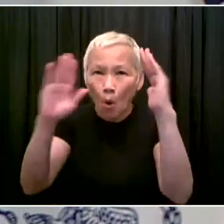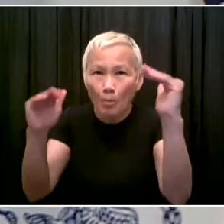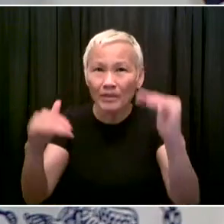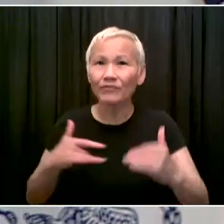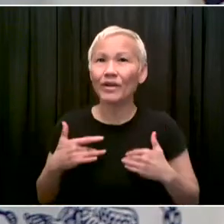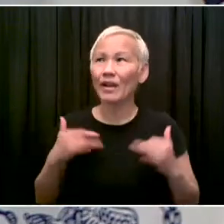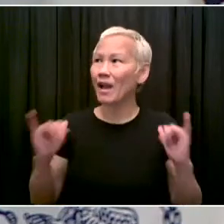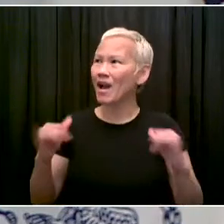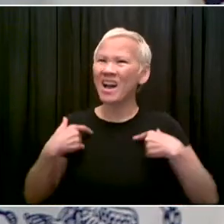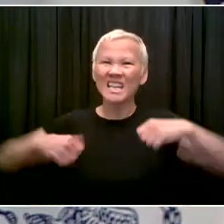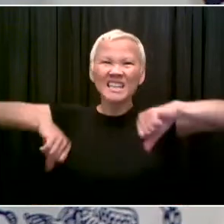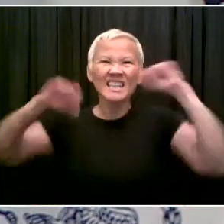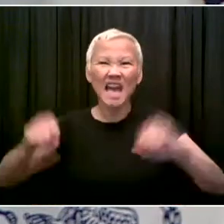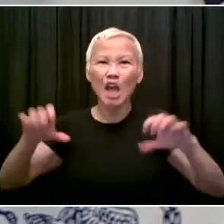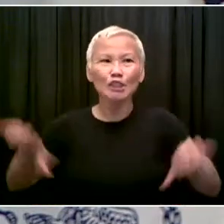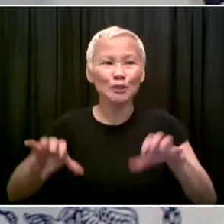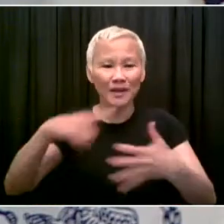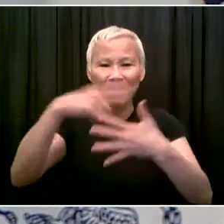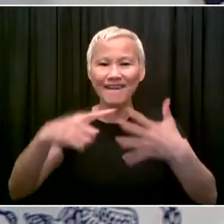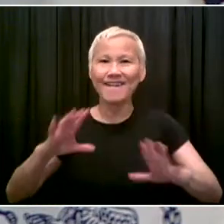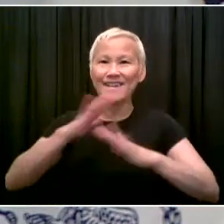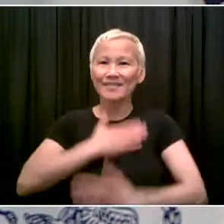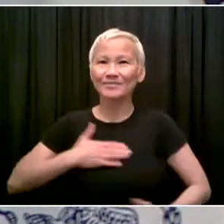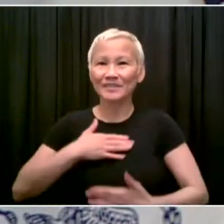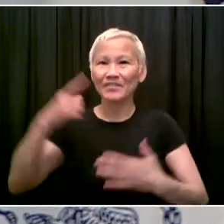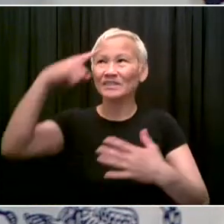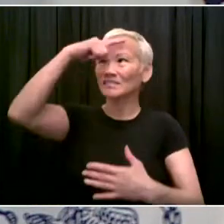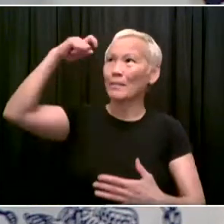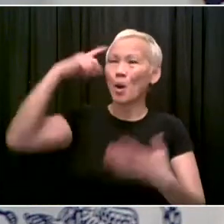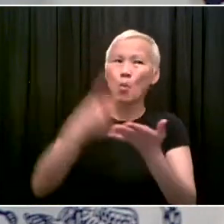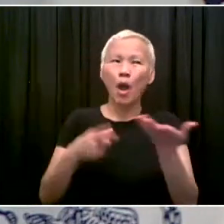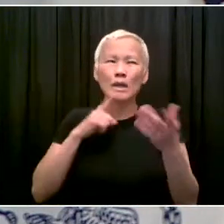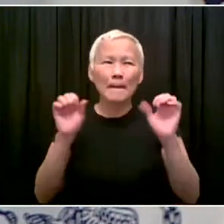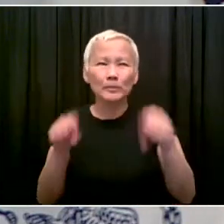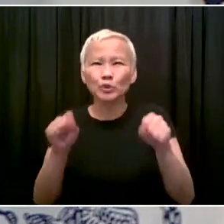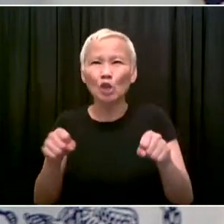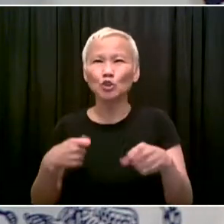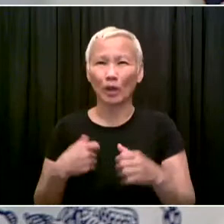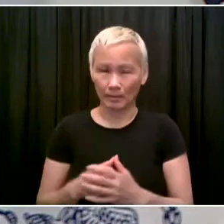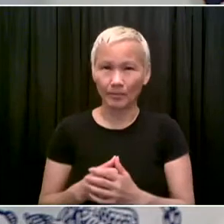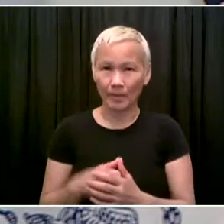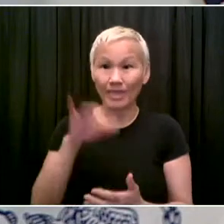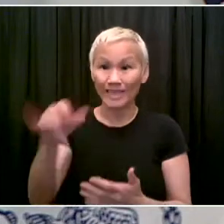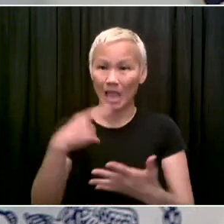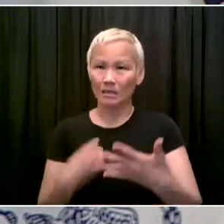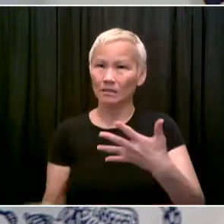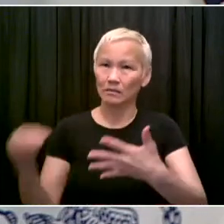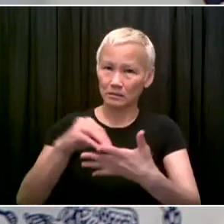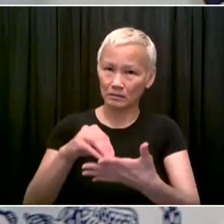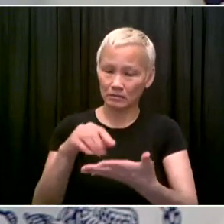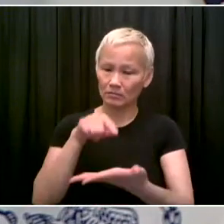YOUNG PEOPLE IN SUMMER AND RECOGNIZE HOW IMPORTANT IT IS TO GIVE KIDS HOPE AND A SENSE